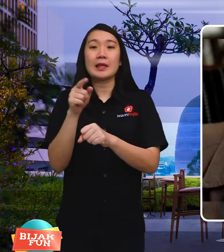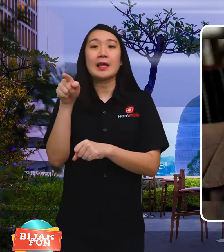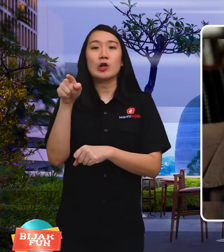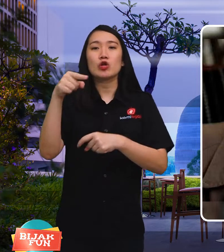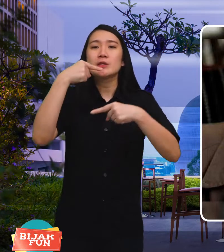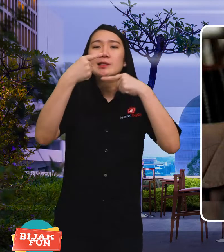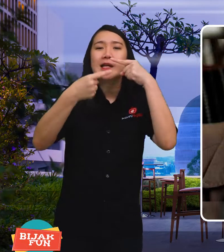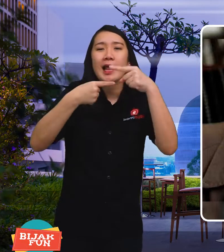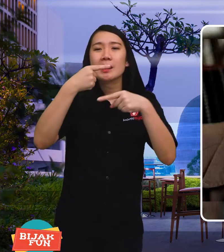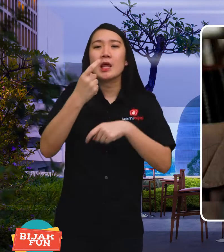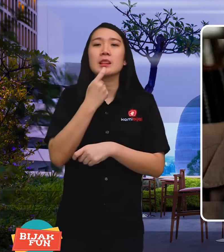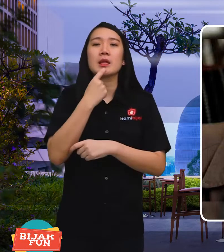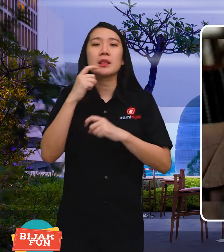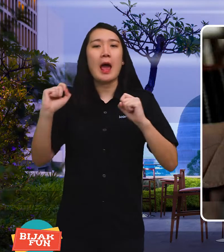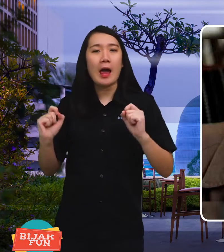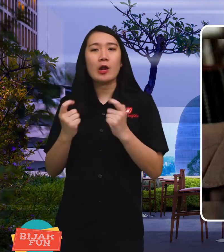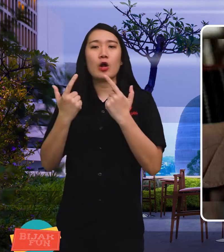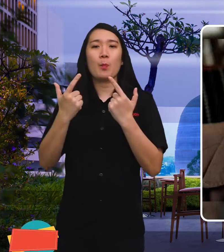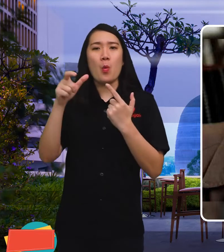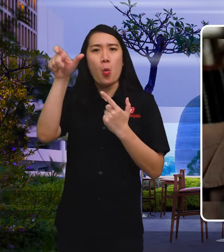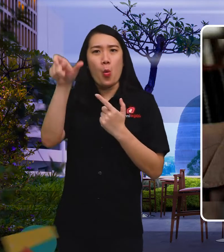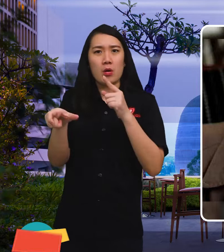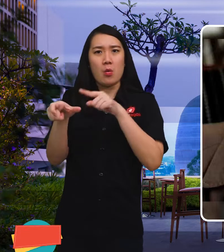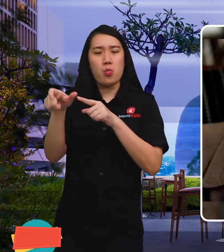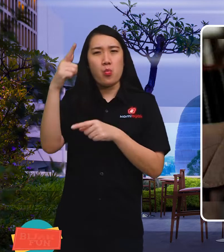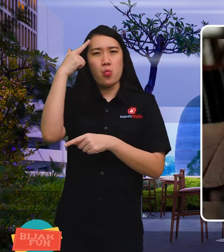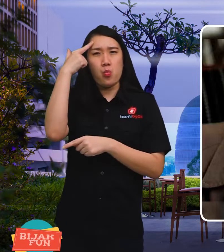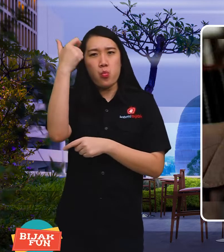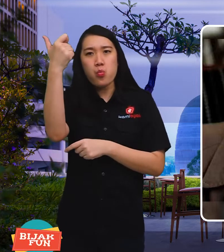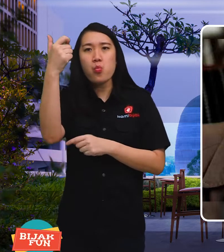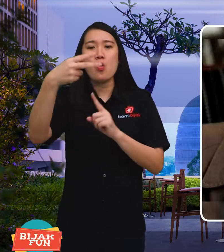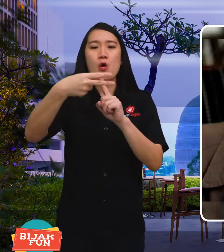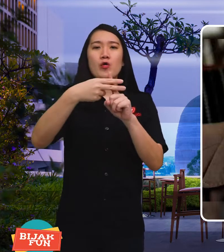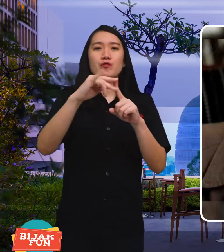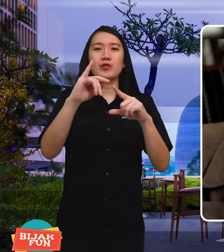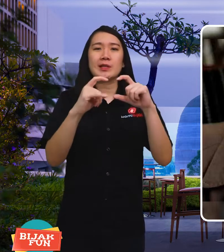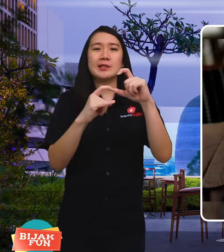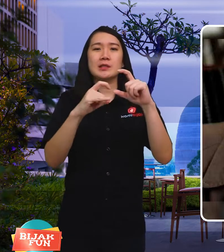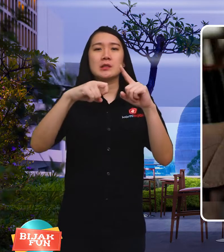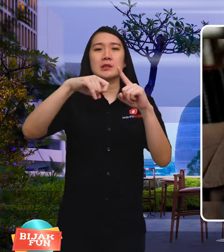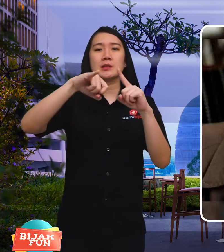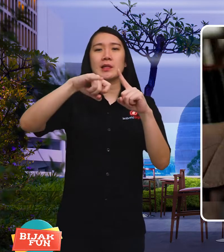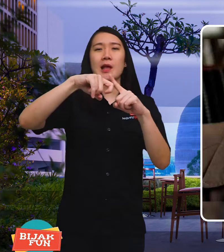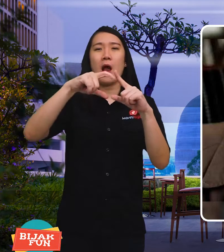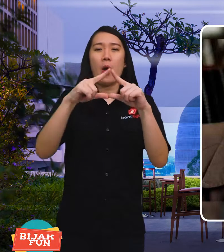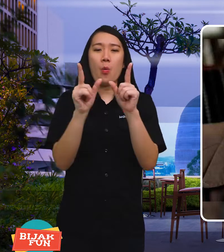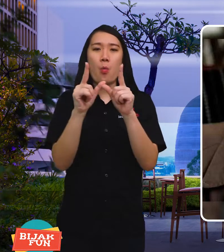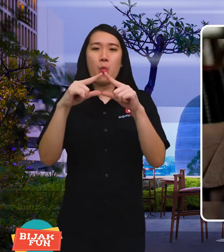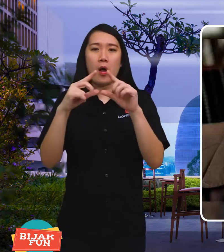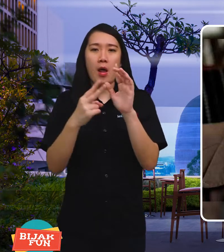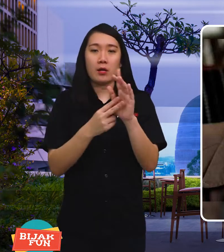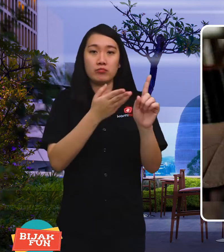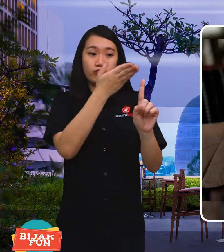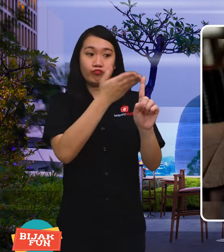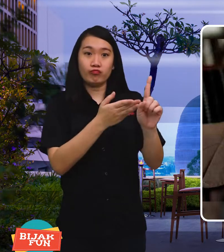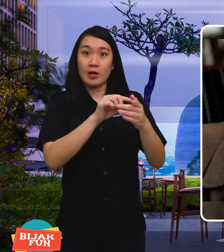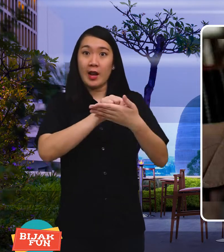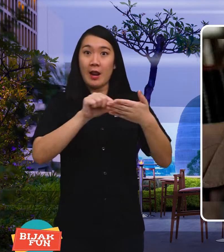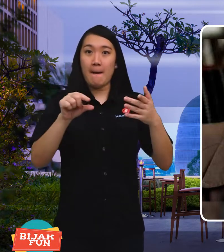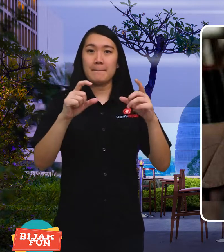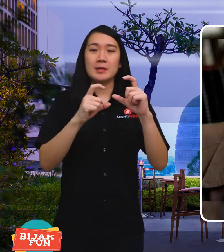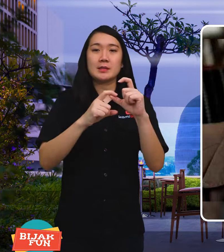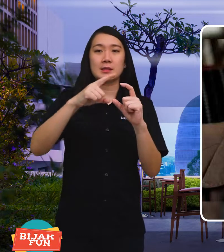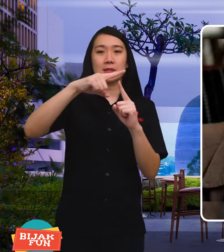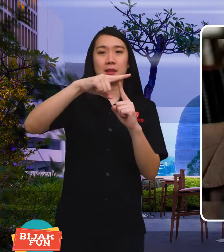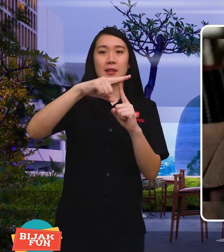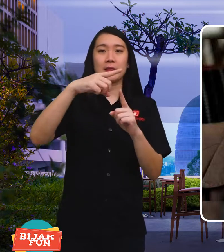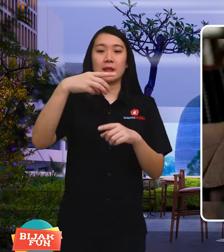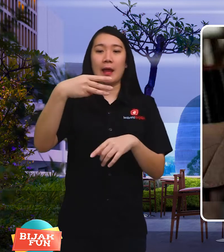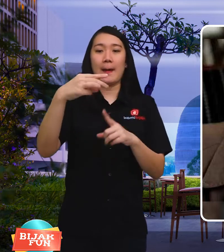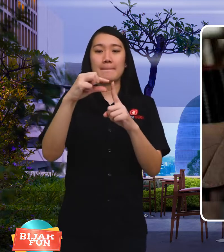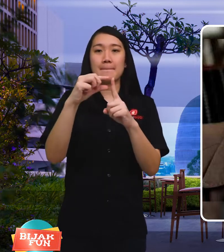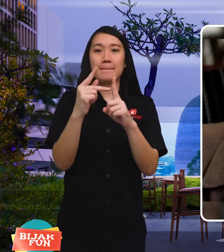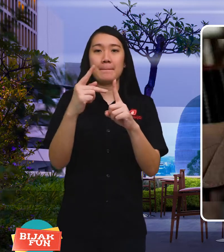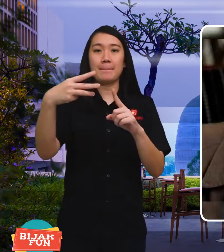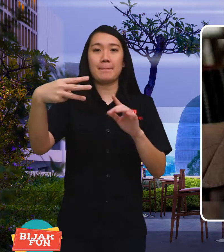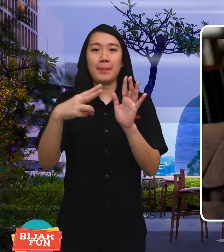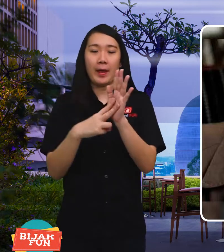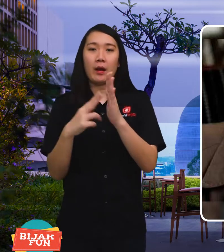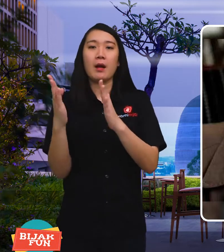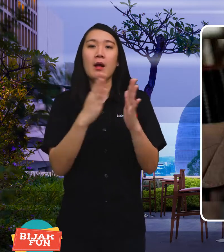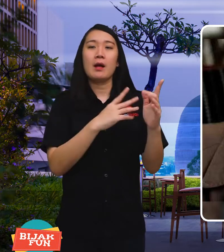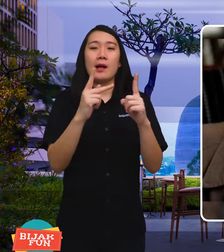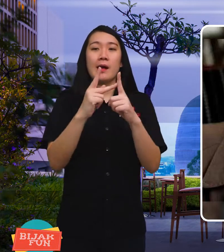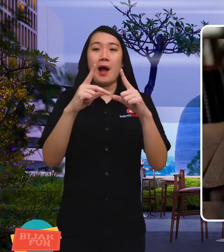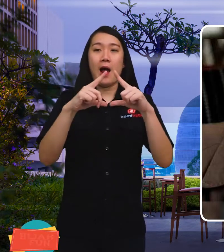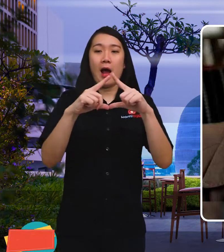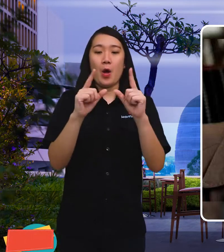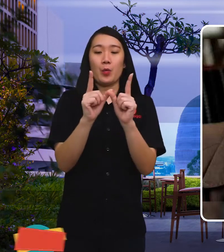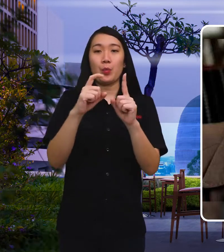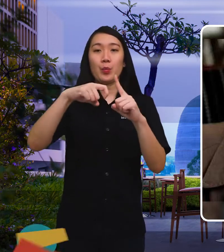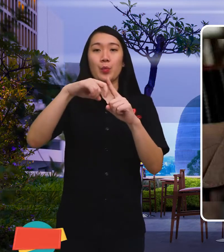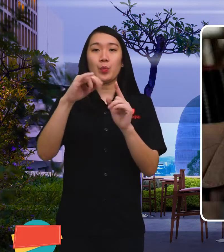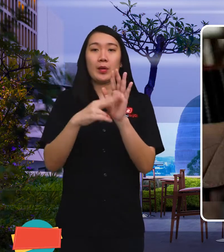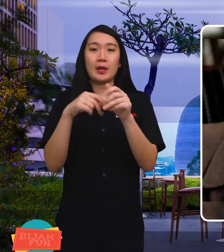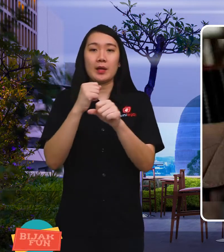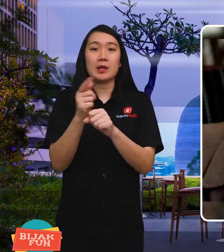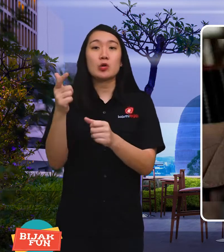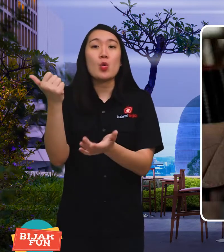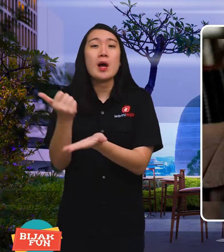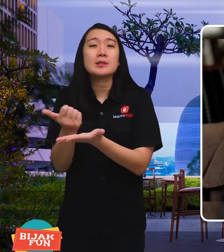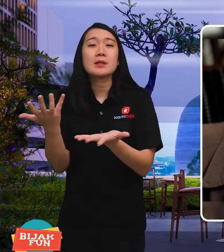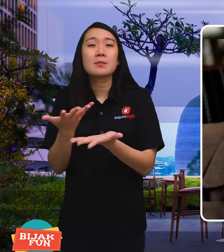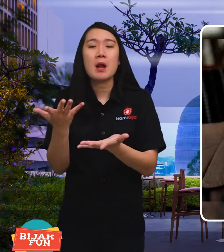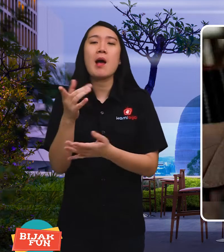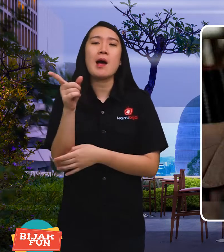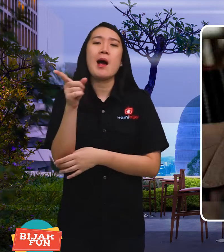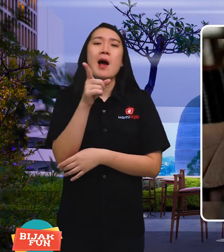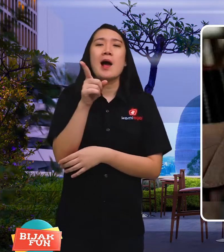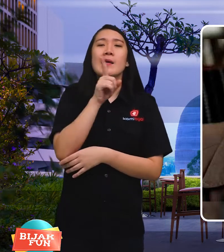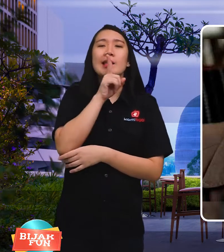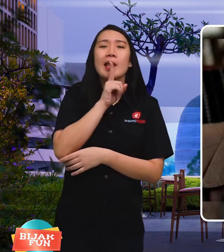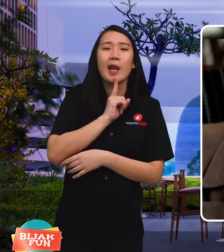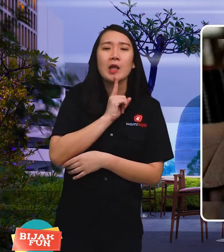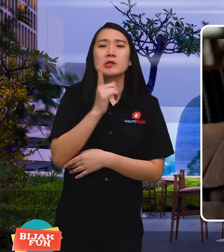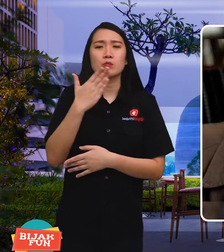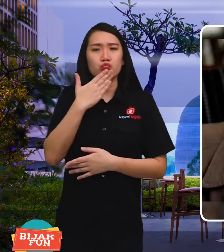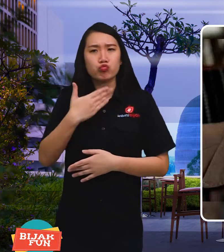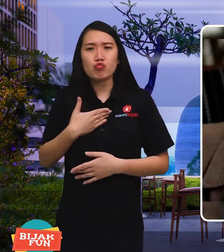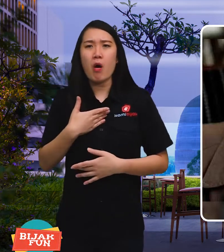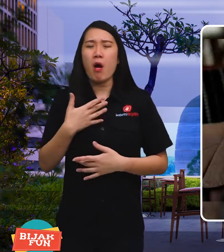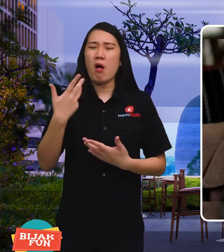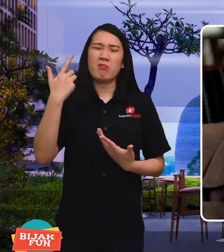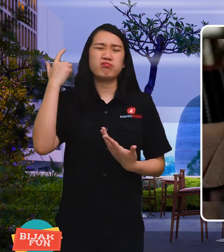This film tells about the life of a British physicist Stephen Hawking